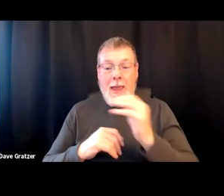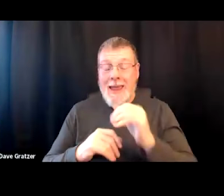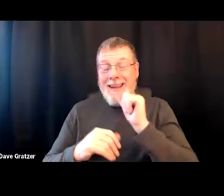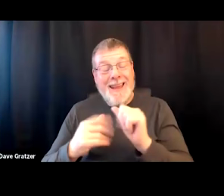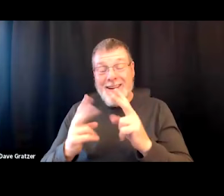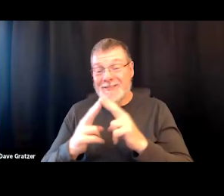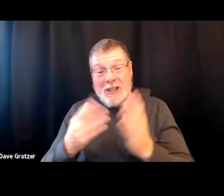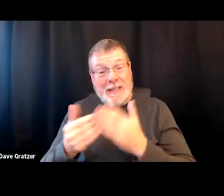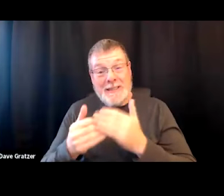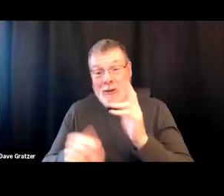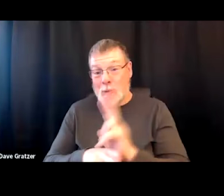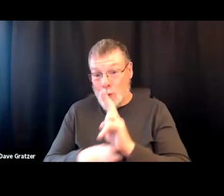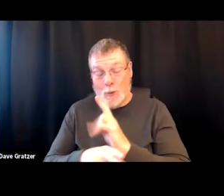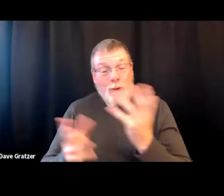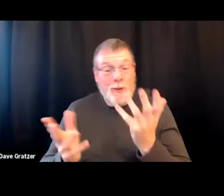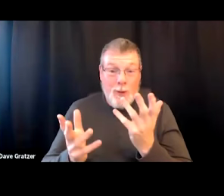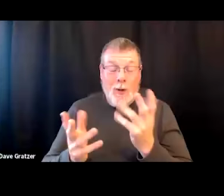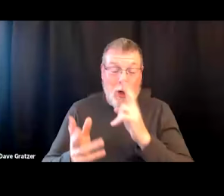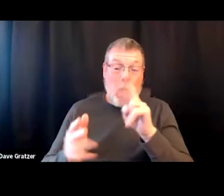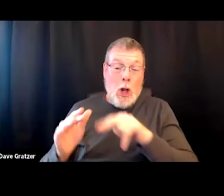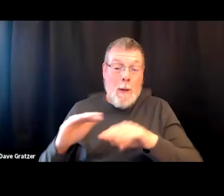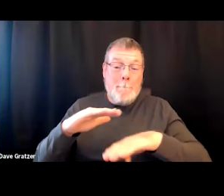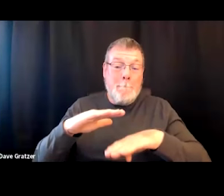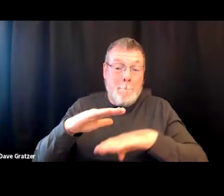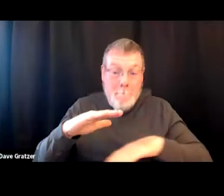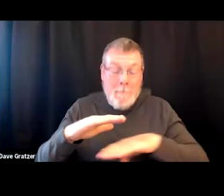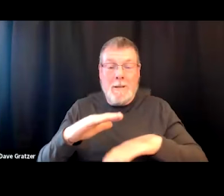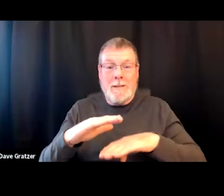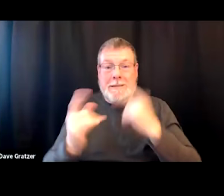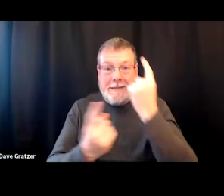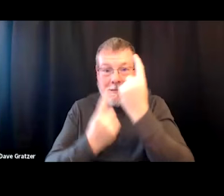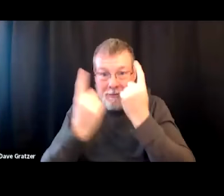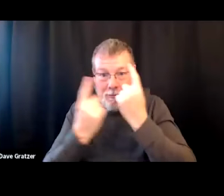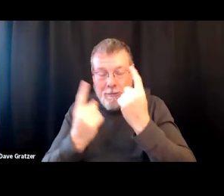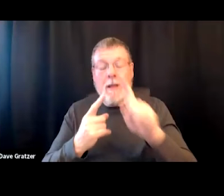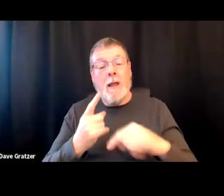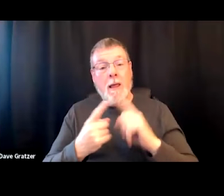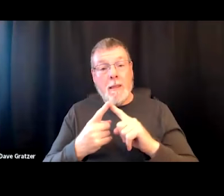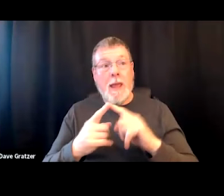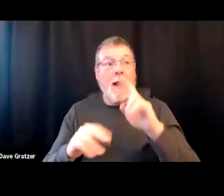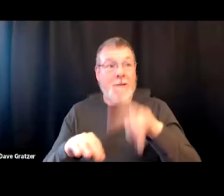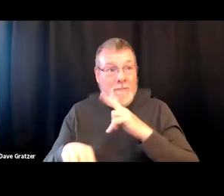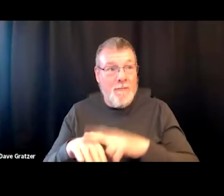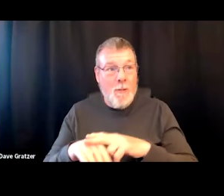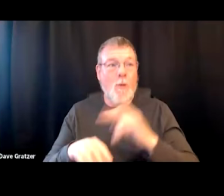And so we need to look at those kind of basic kind of practical considerations. And then of course, cost and availability.